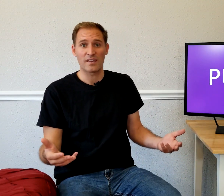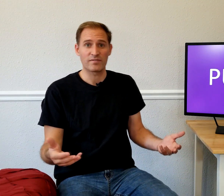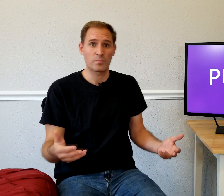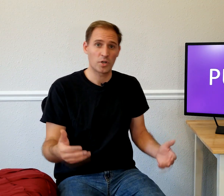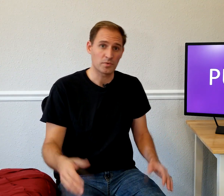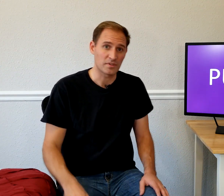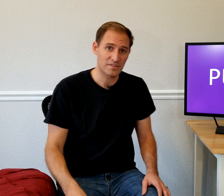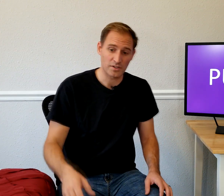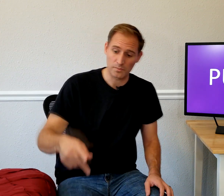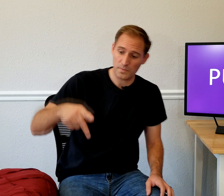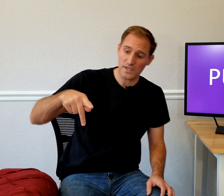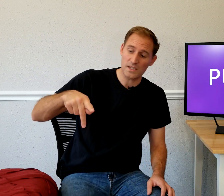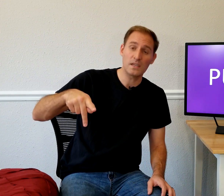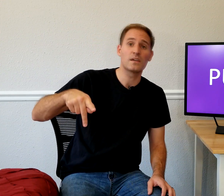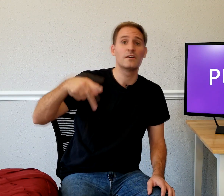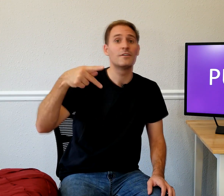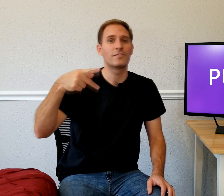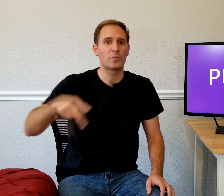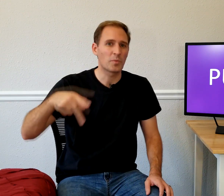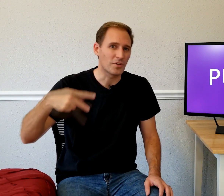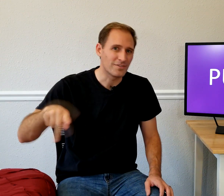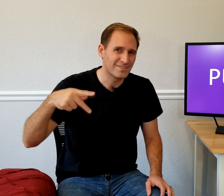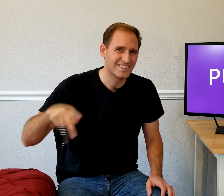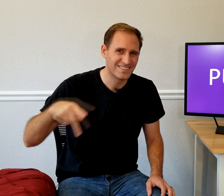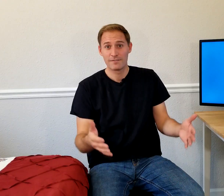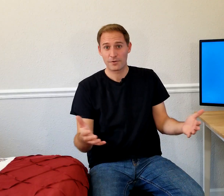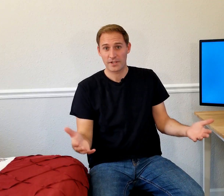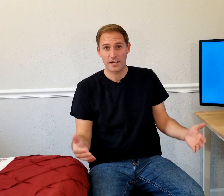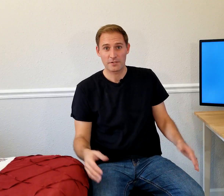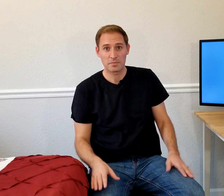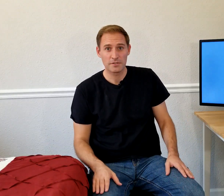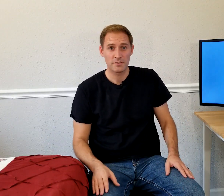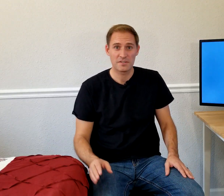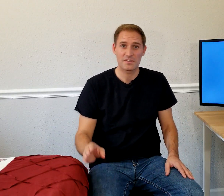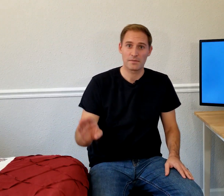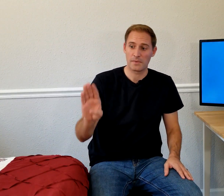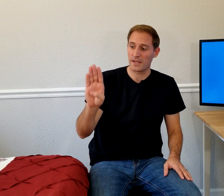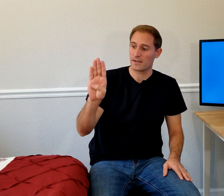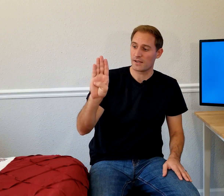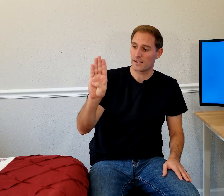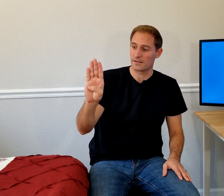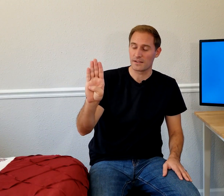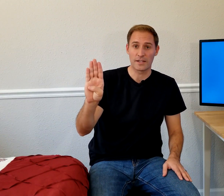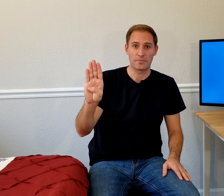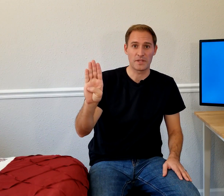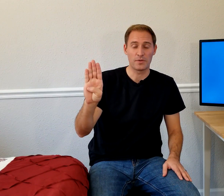purple so P for purple. For the color blue you just make the letter B with